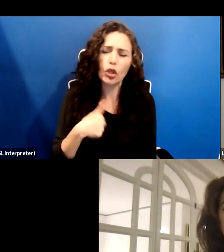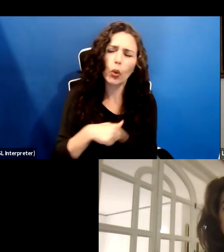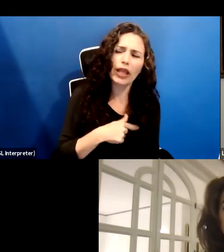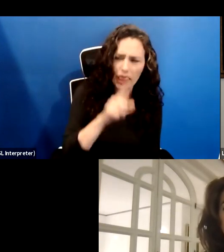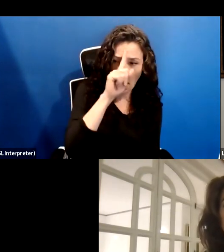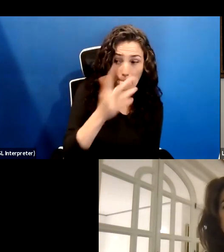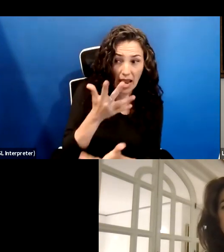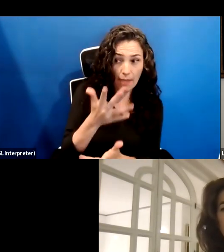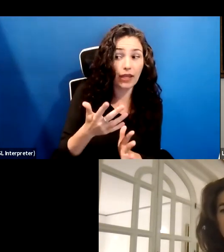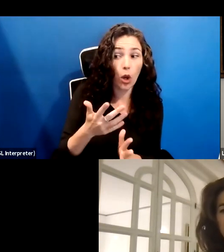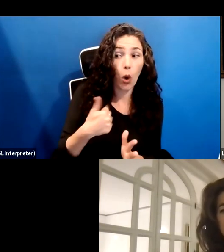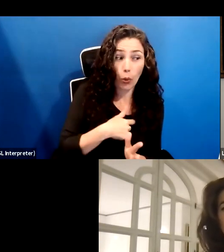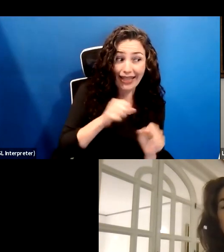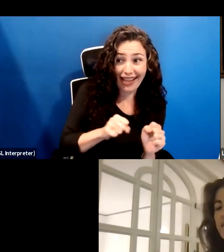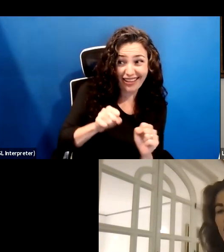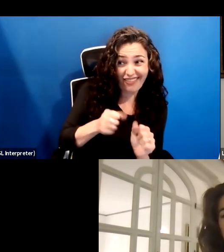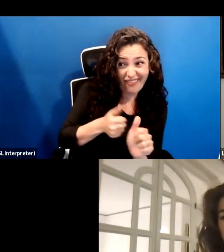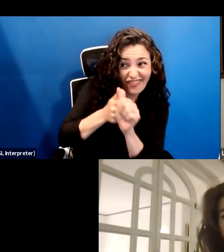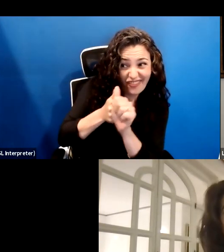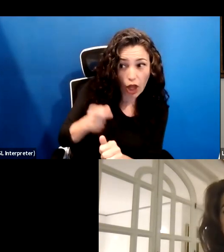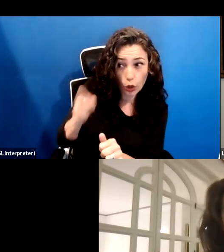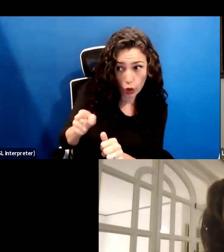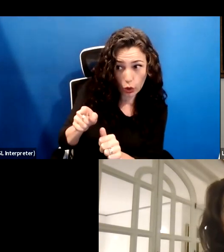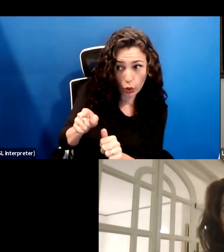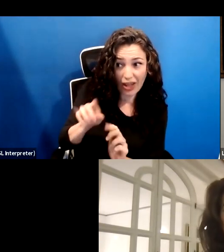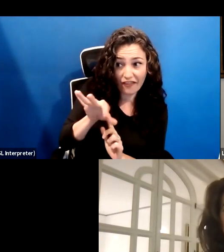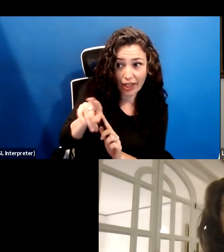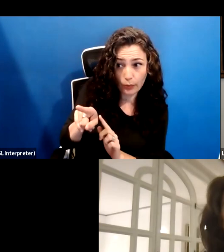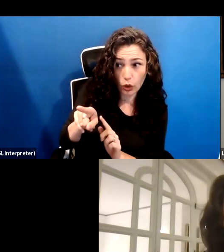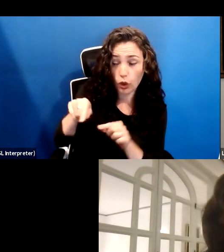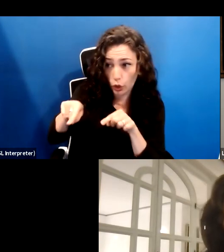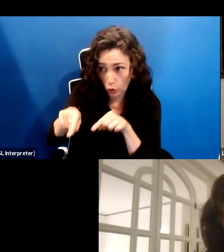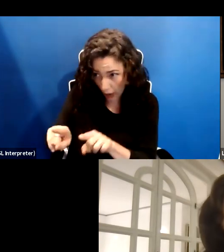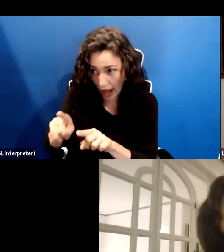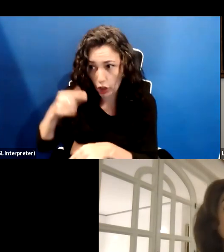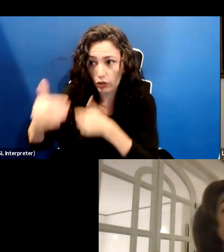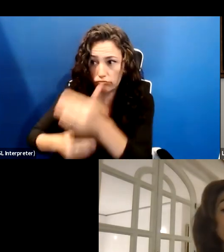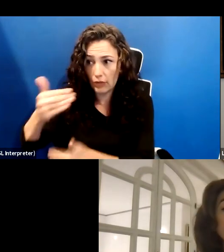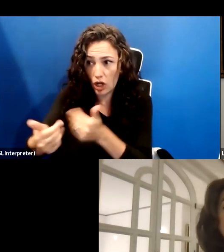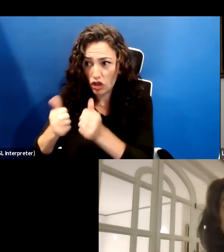as you go through this process of trying to understand. What it is that your last 10 years have been